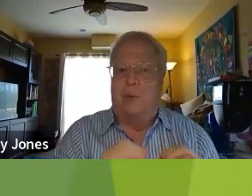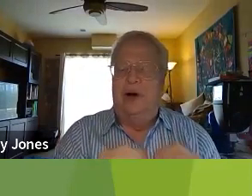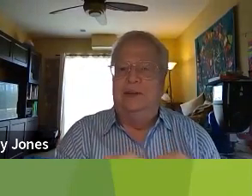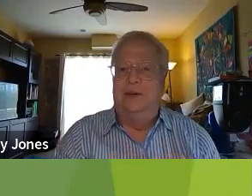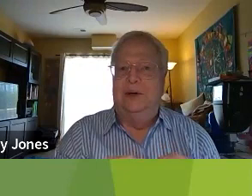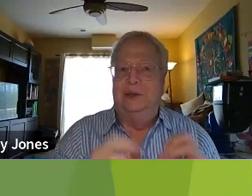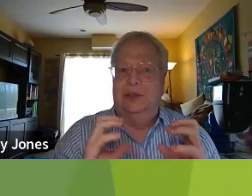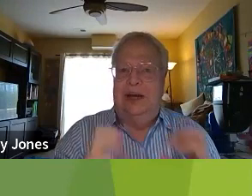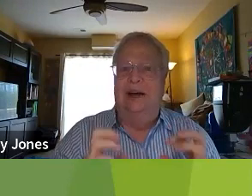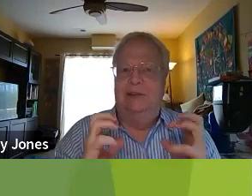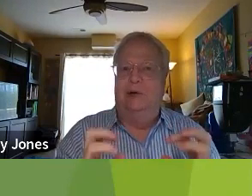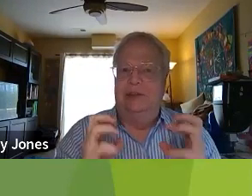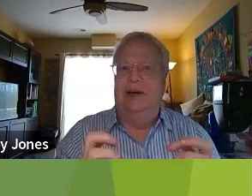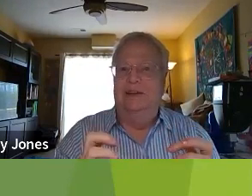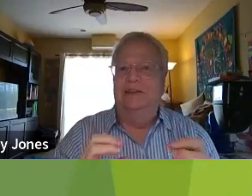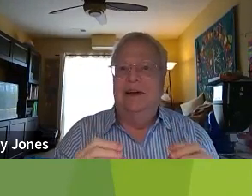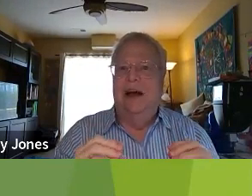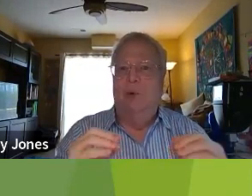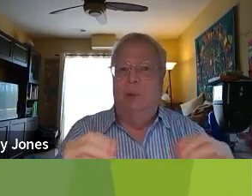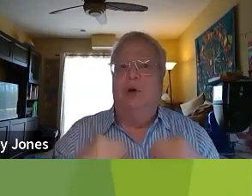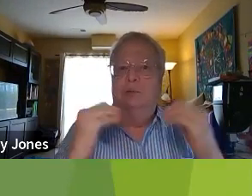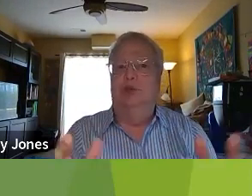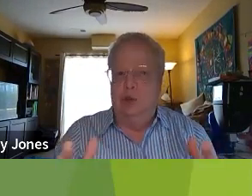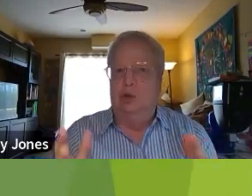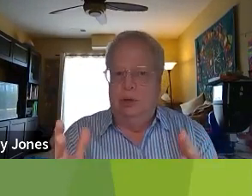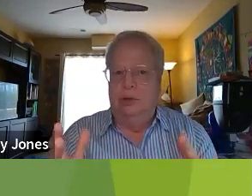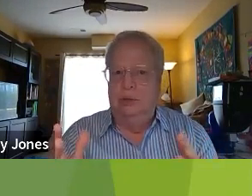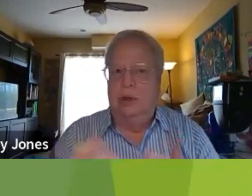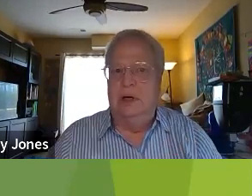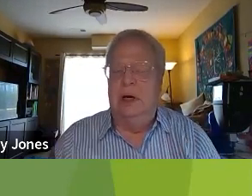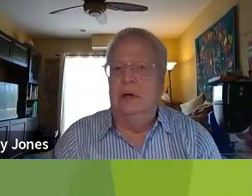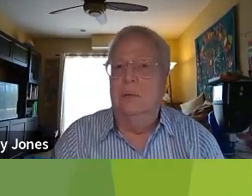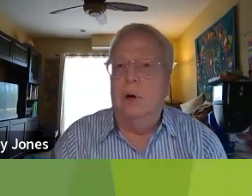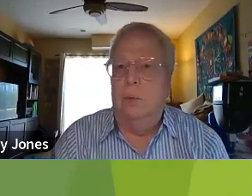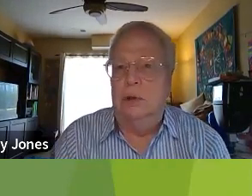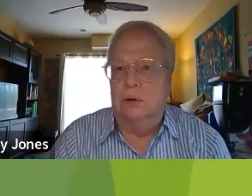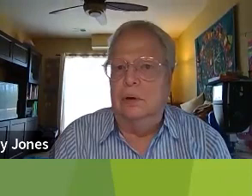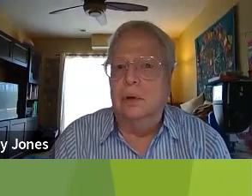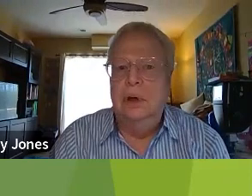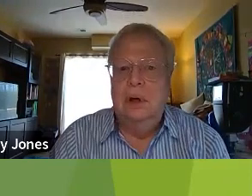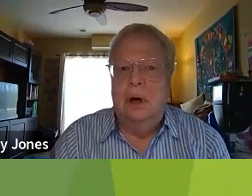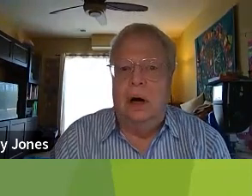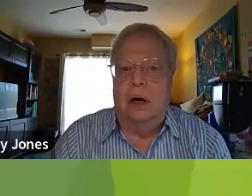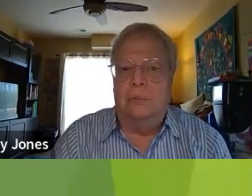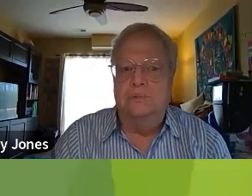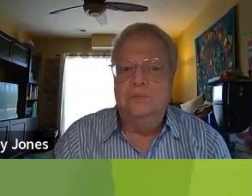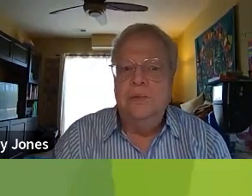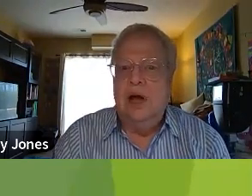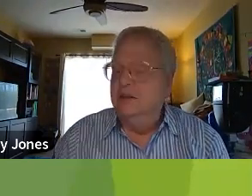What we do is take those things and put them to use within what we do.